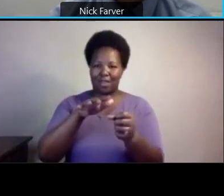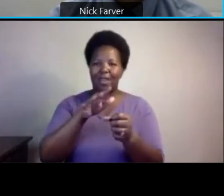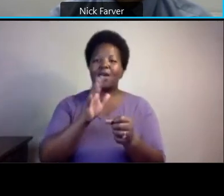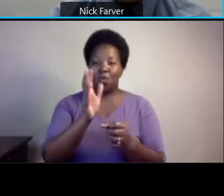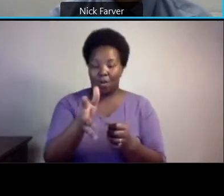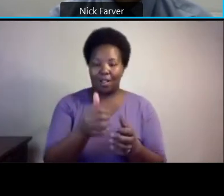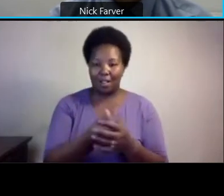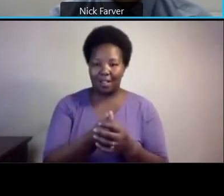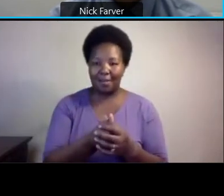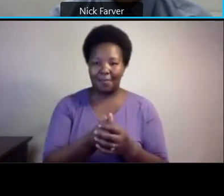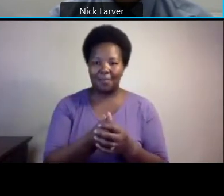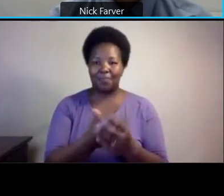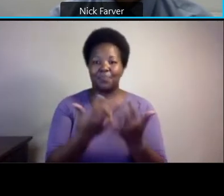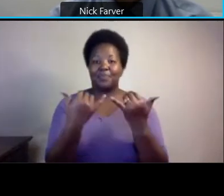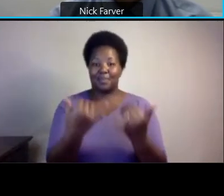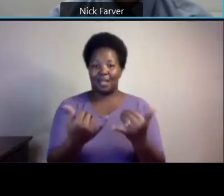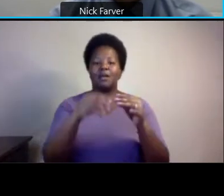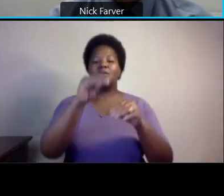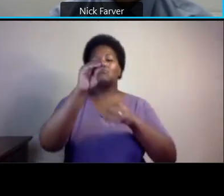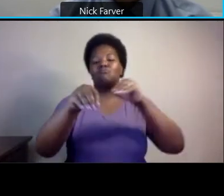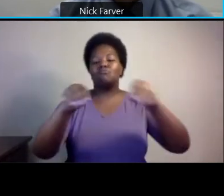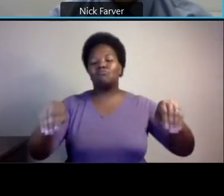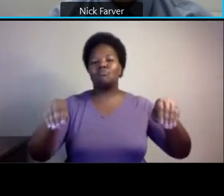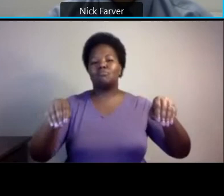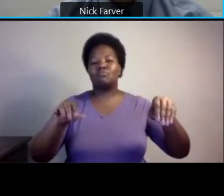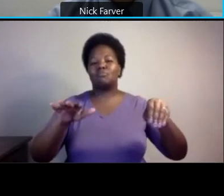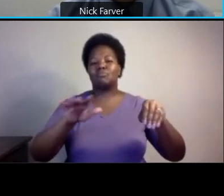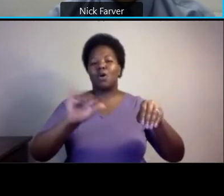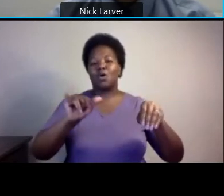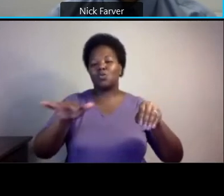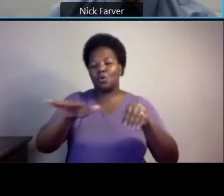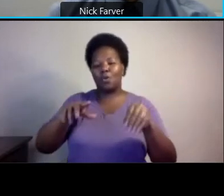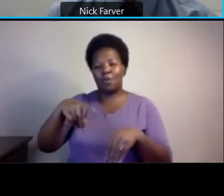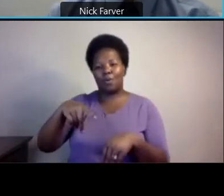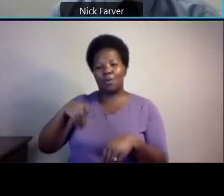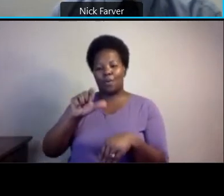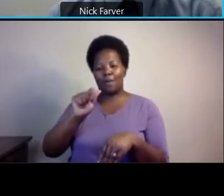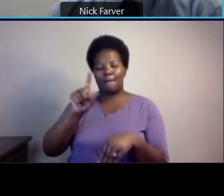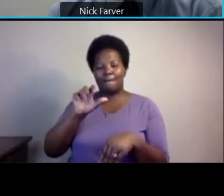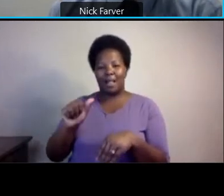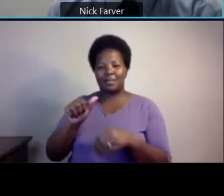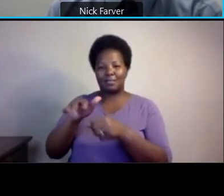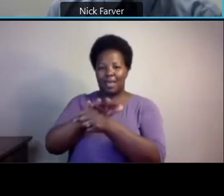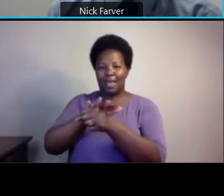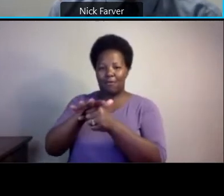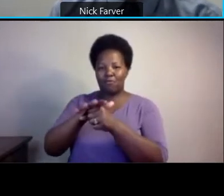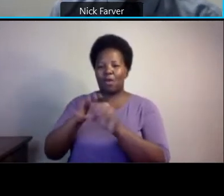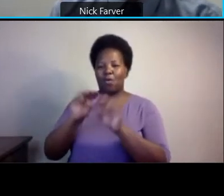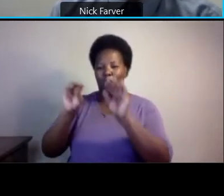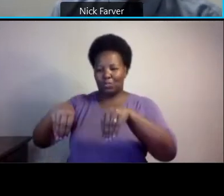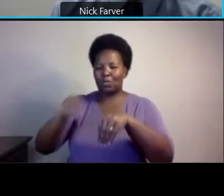i know are going to be installed throughout the plaza areas